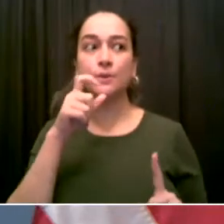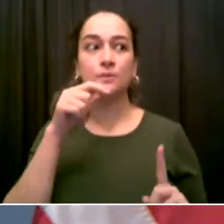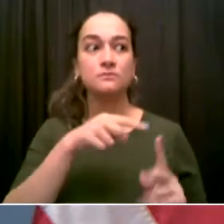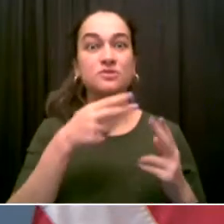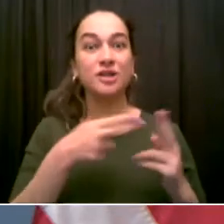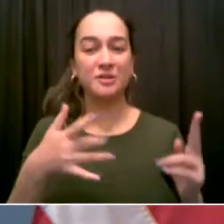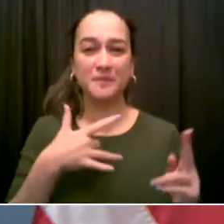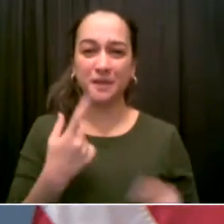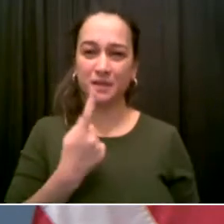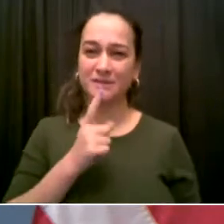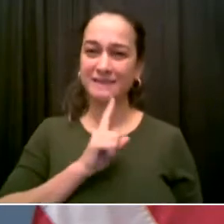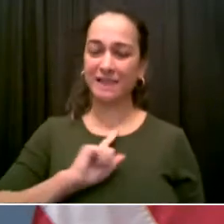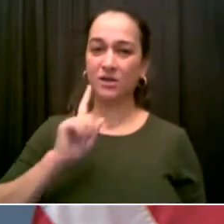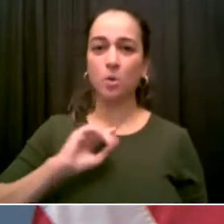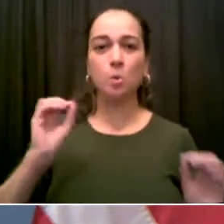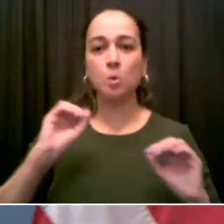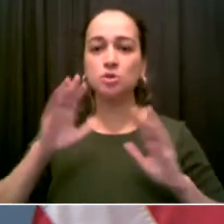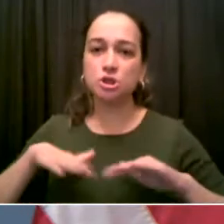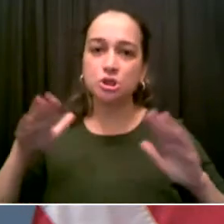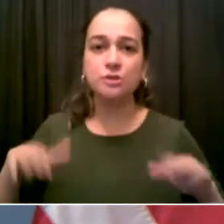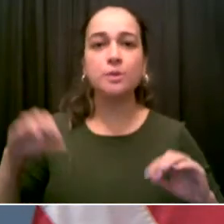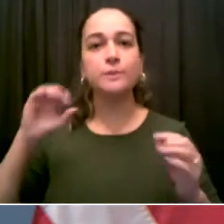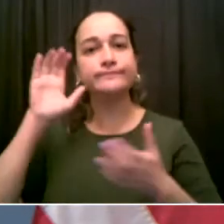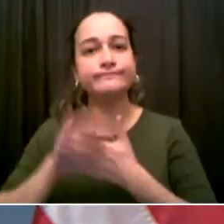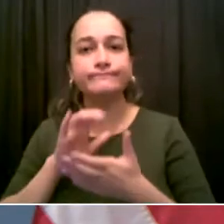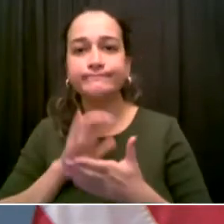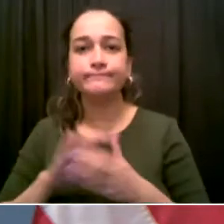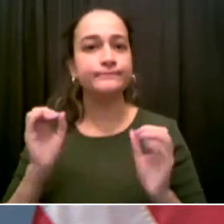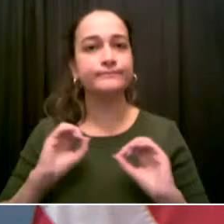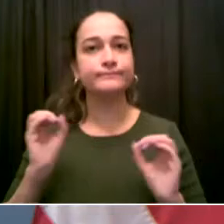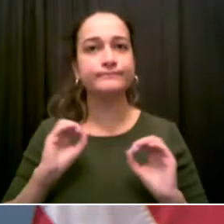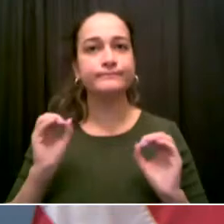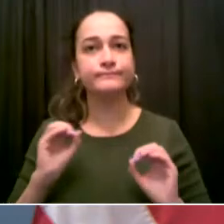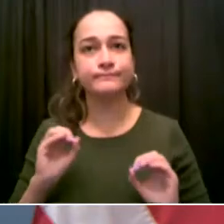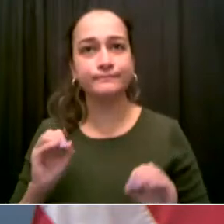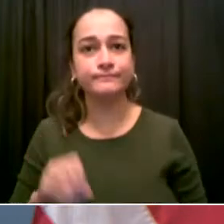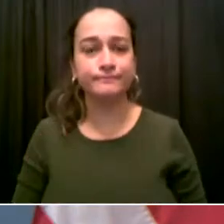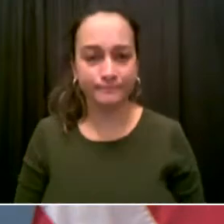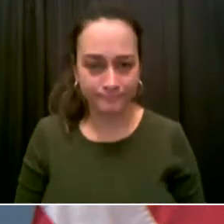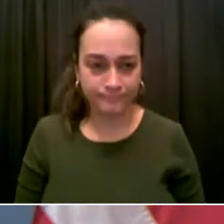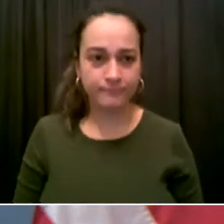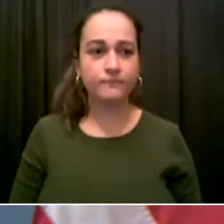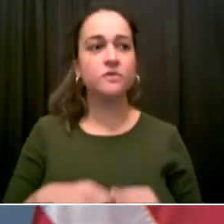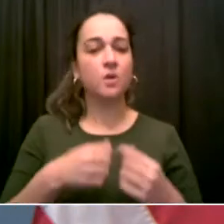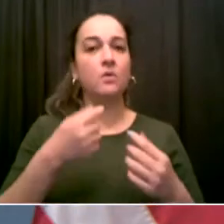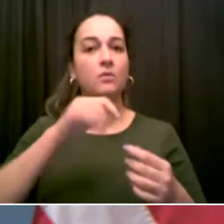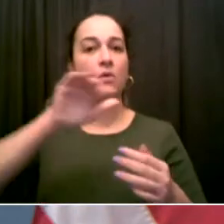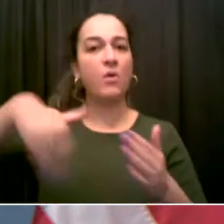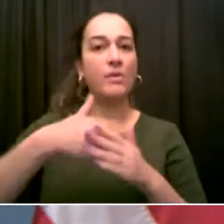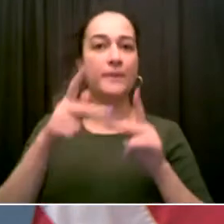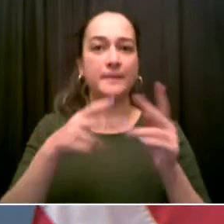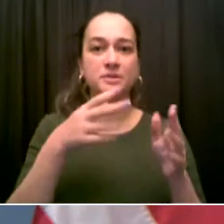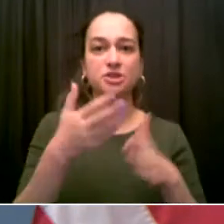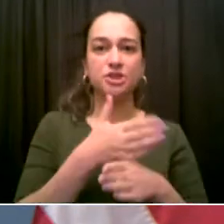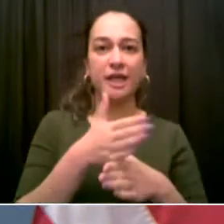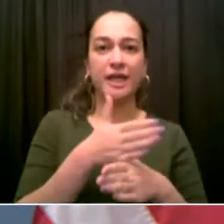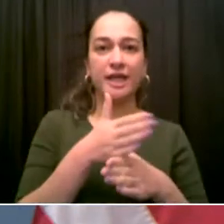ST SYSTEM. THAT IS SHEL FOR SINGLE ADULTS HISTORICALLY GOING BACK TO THE EARLY 1980s. IT IS A CONGREGATE